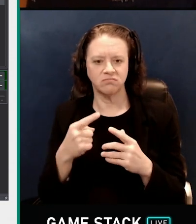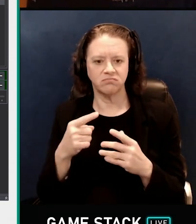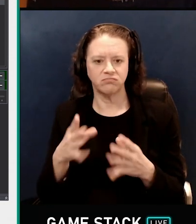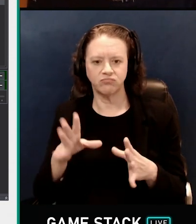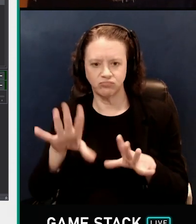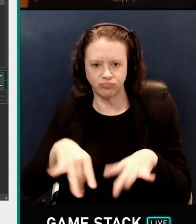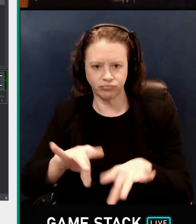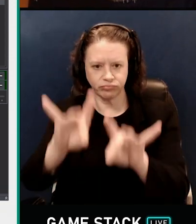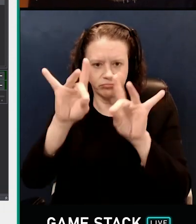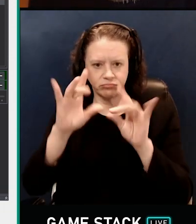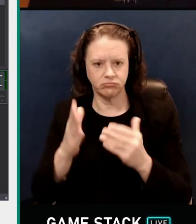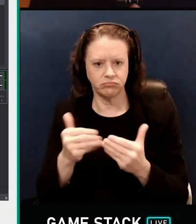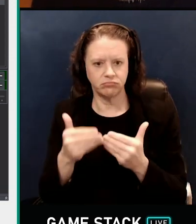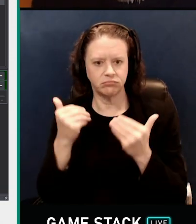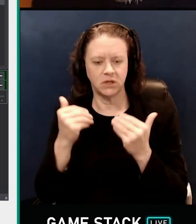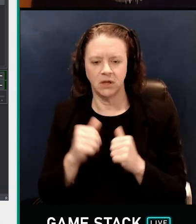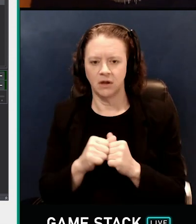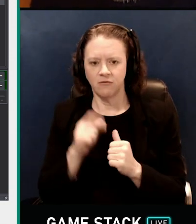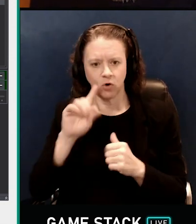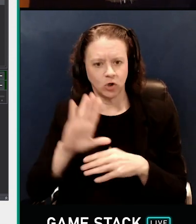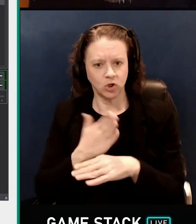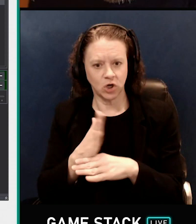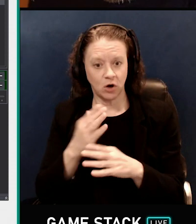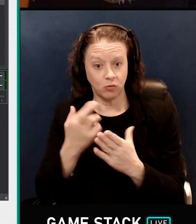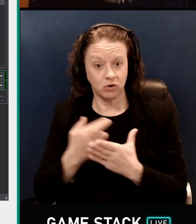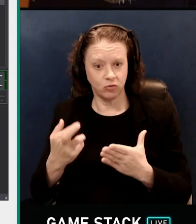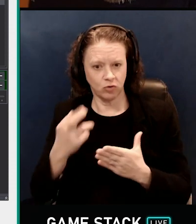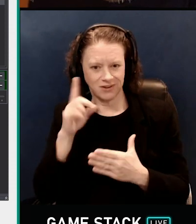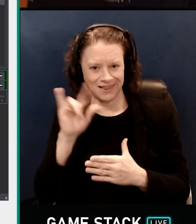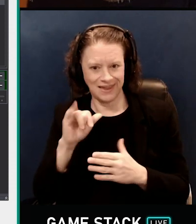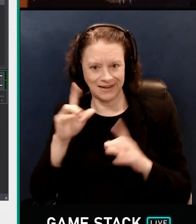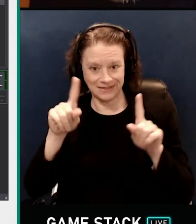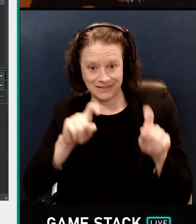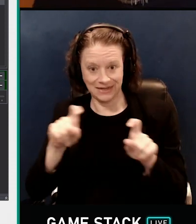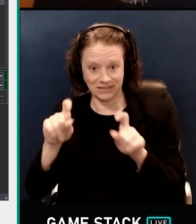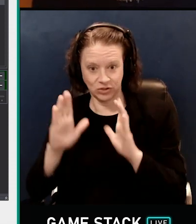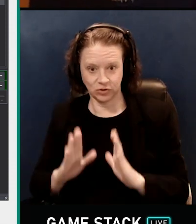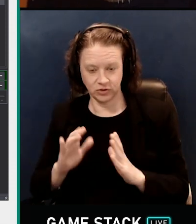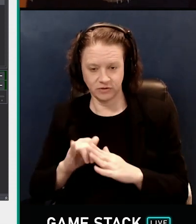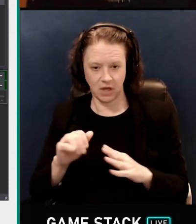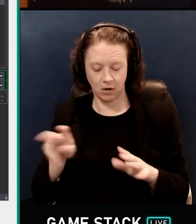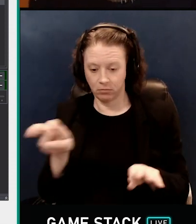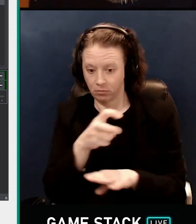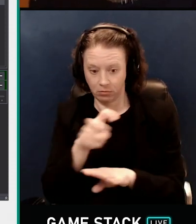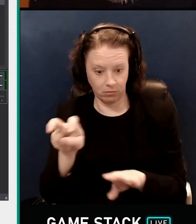like our testers that are constantly switching between different projects with a single system.